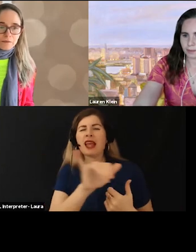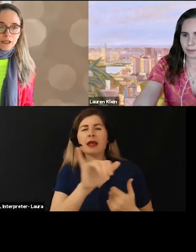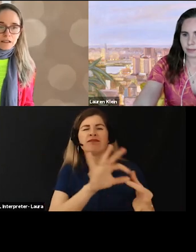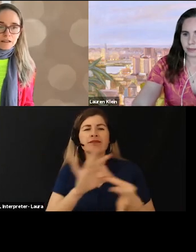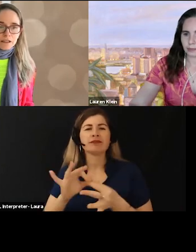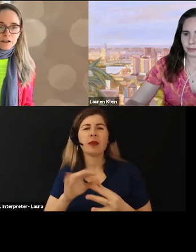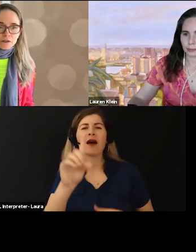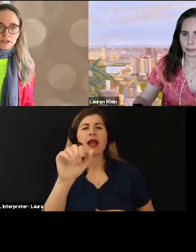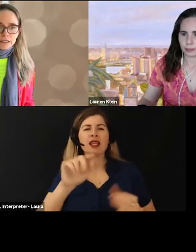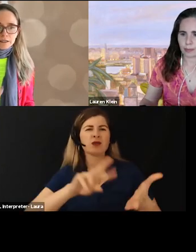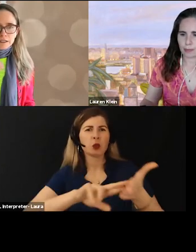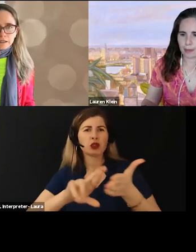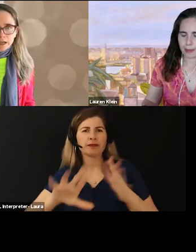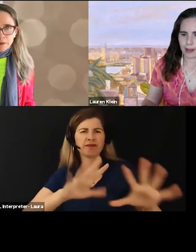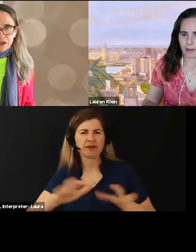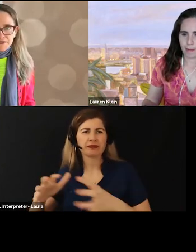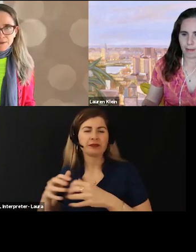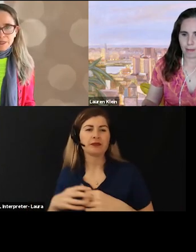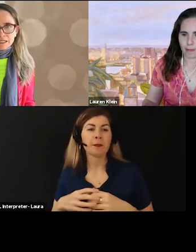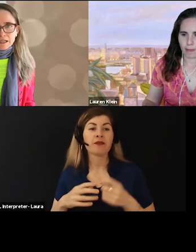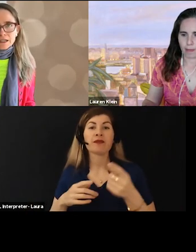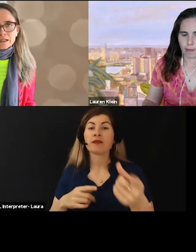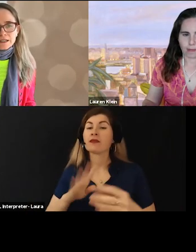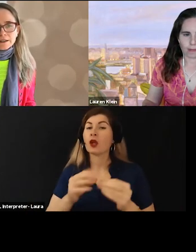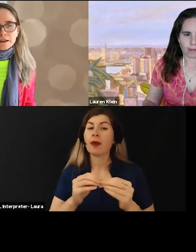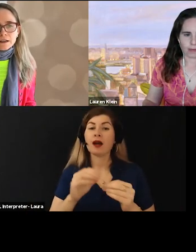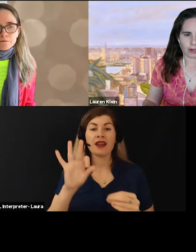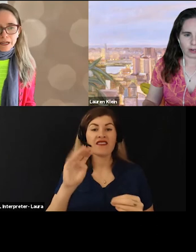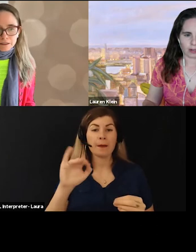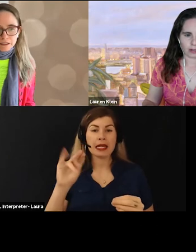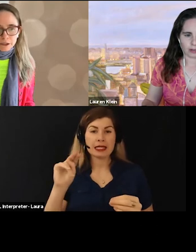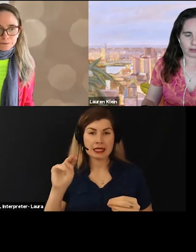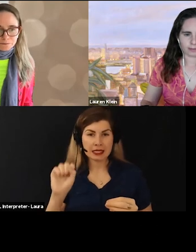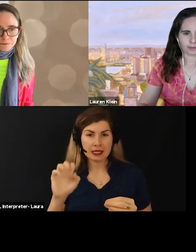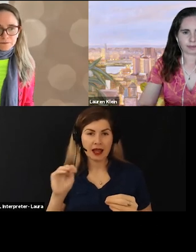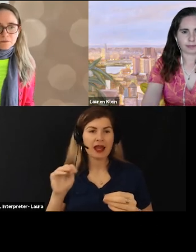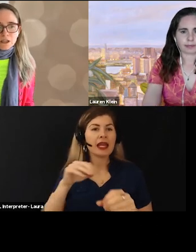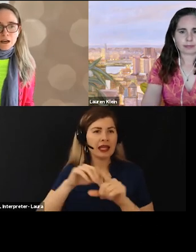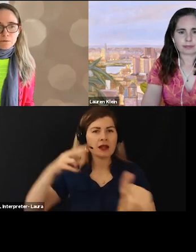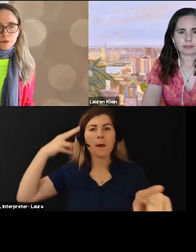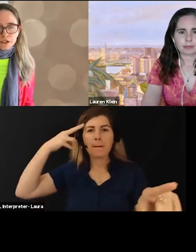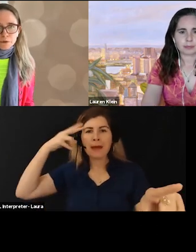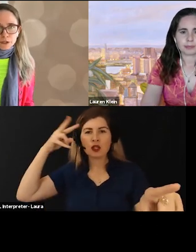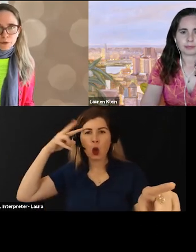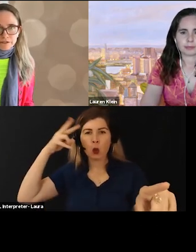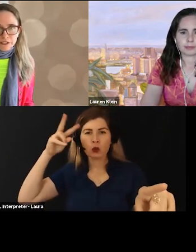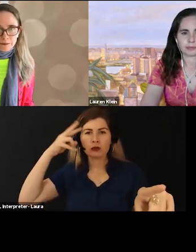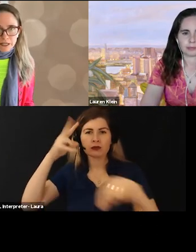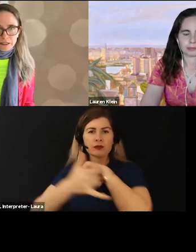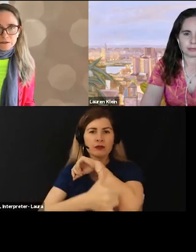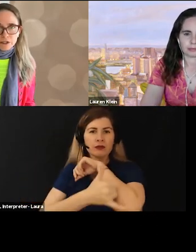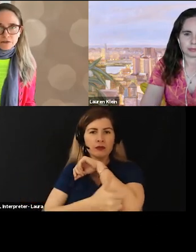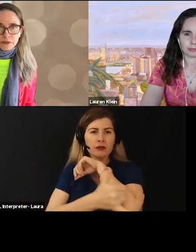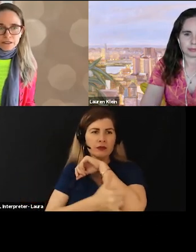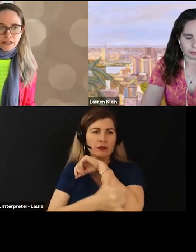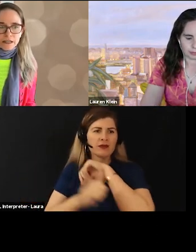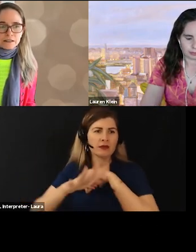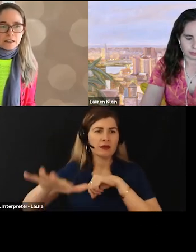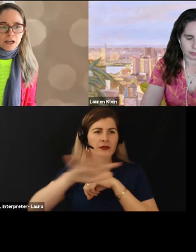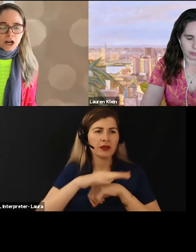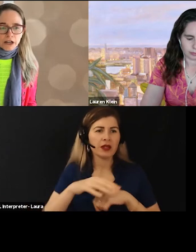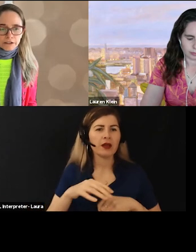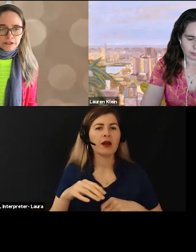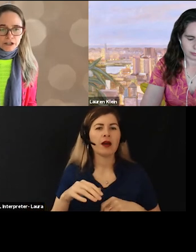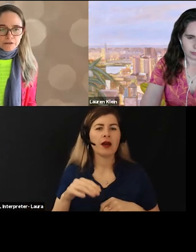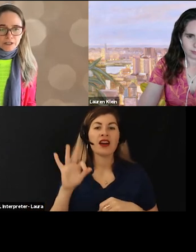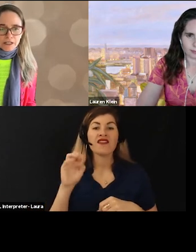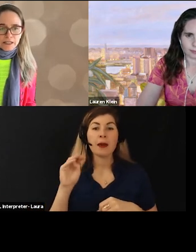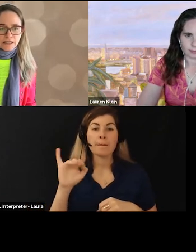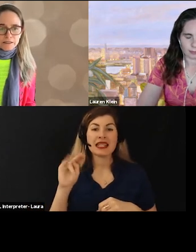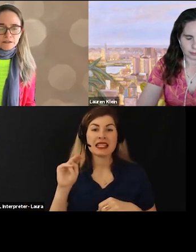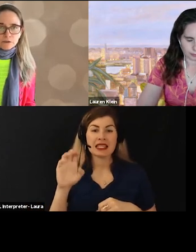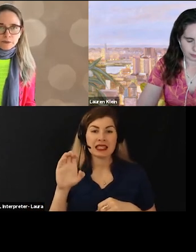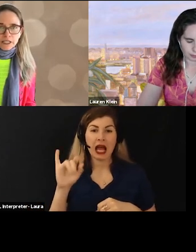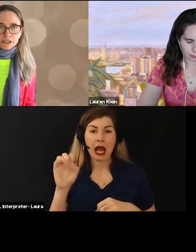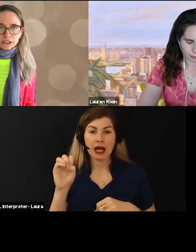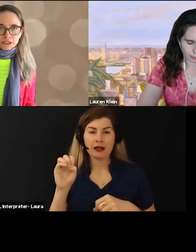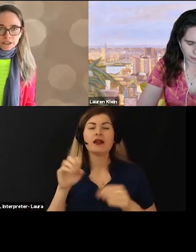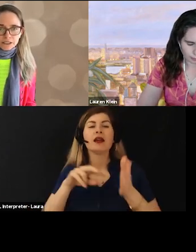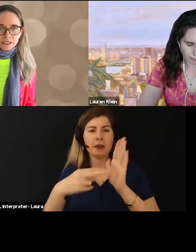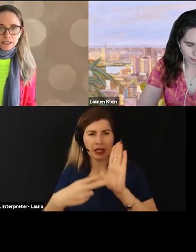And it also relates to the topic of Femina sign in Mexico, but which is a worldwide phenomenon, so Femina sides are the gender related killings of women and girls.